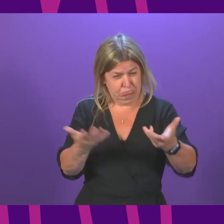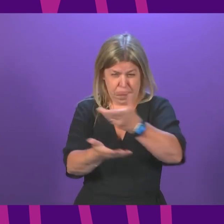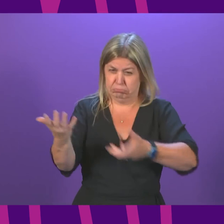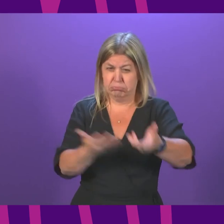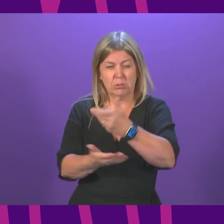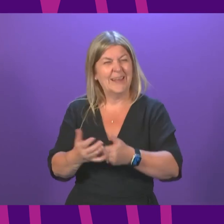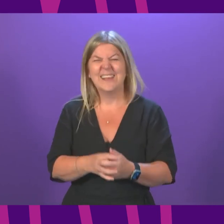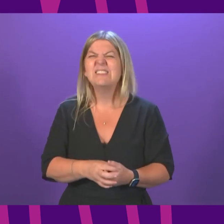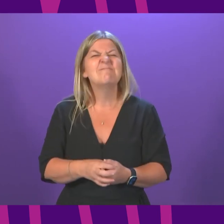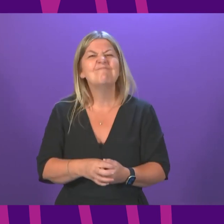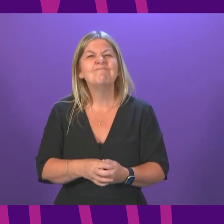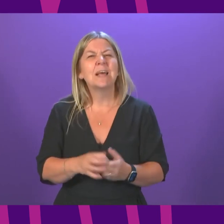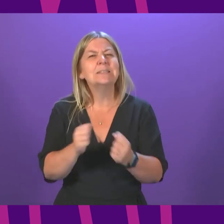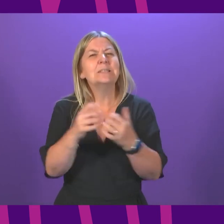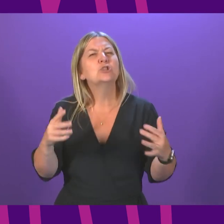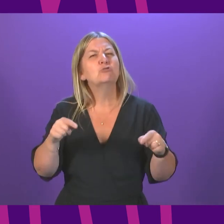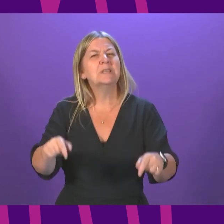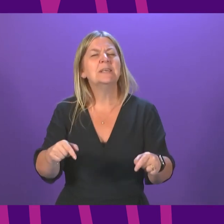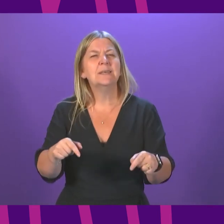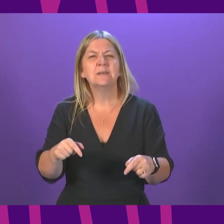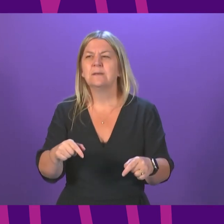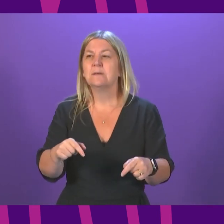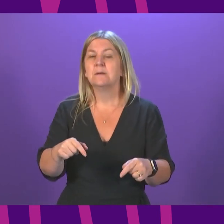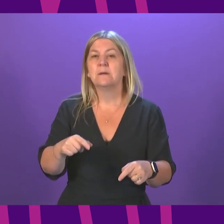I am grateful to have the opportunity to speak in today’s debate. Scotland currently has